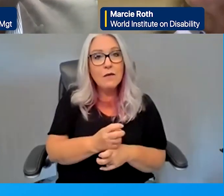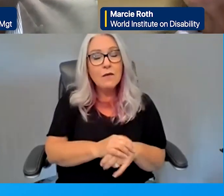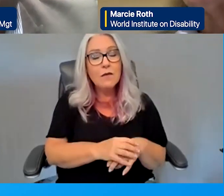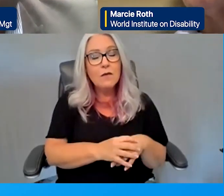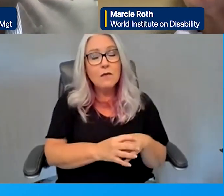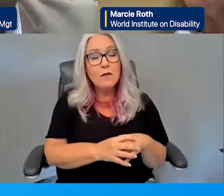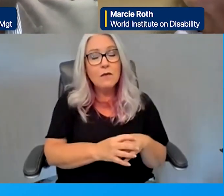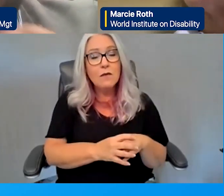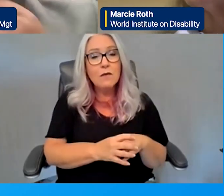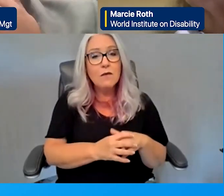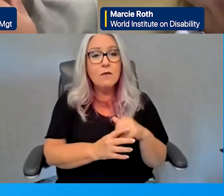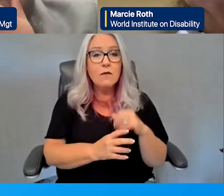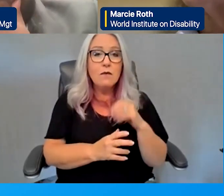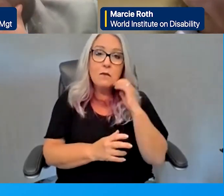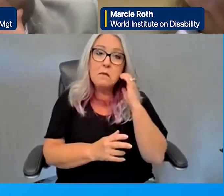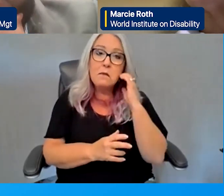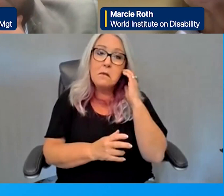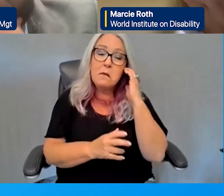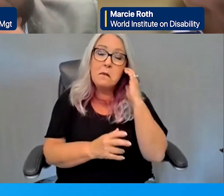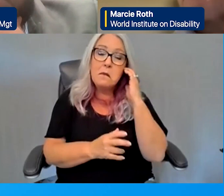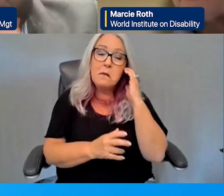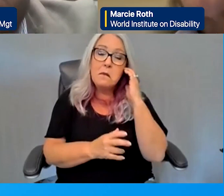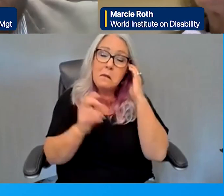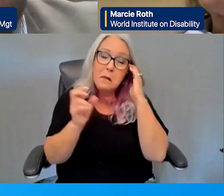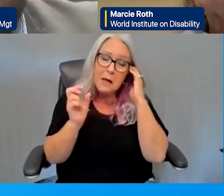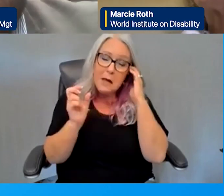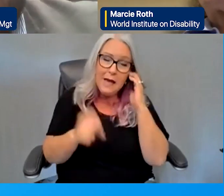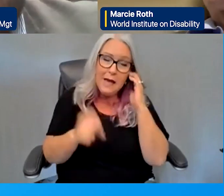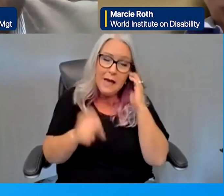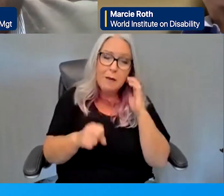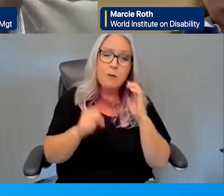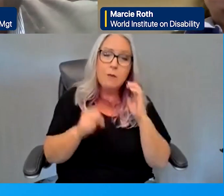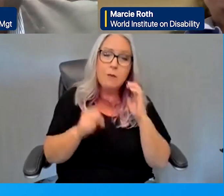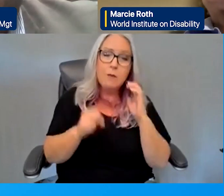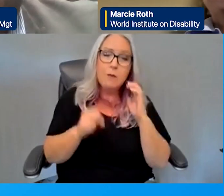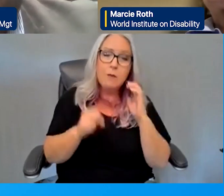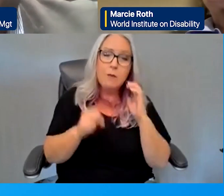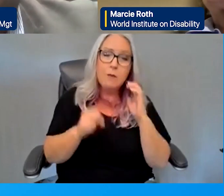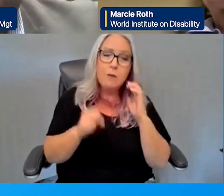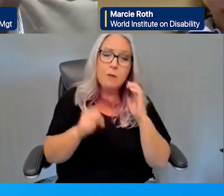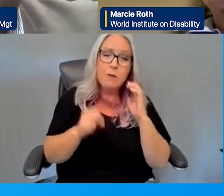to navigate a disaster. Yes, that